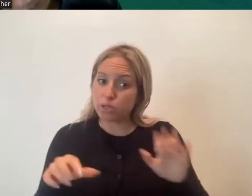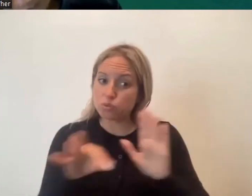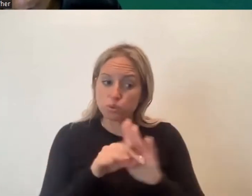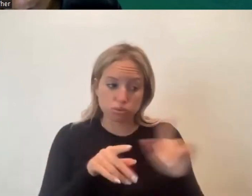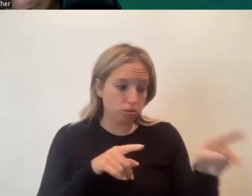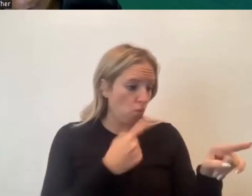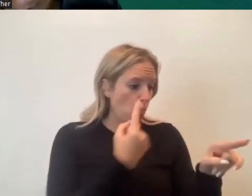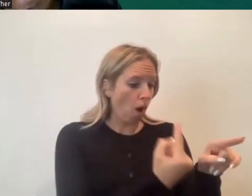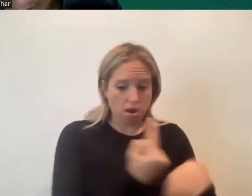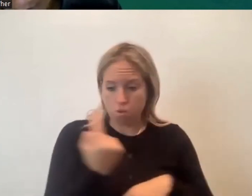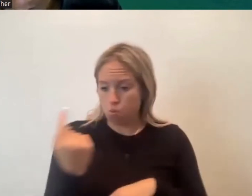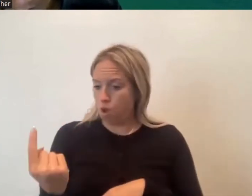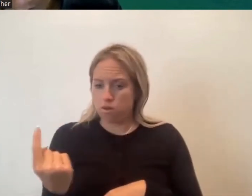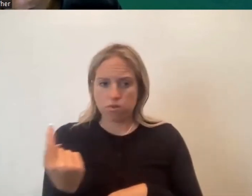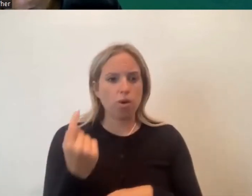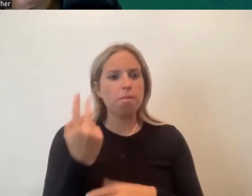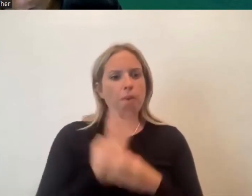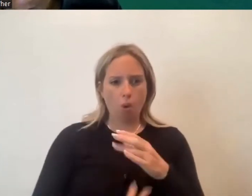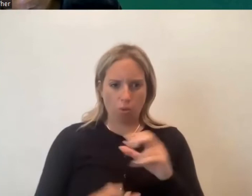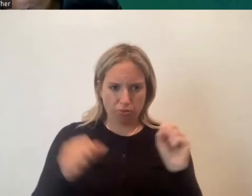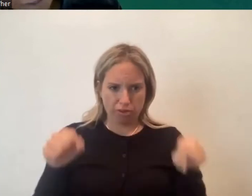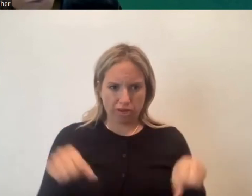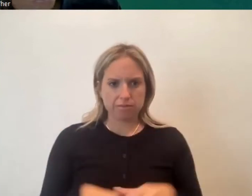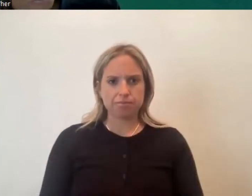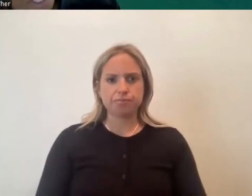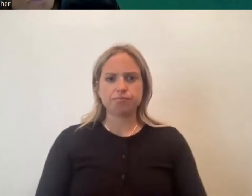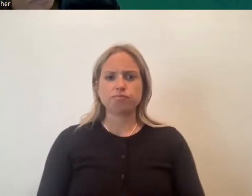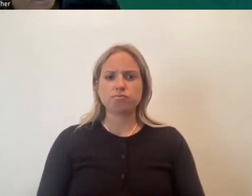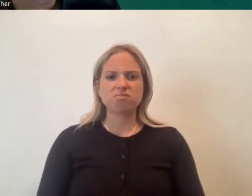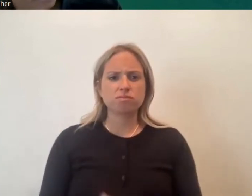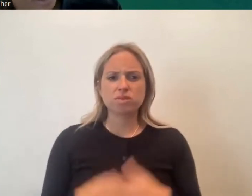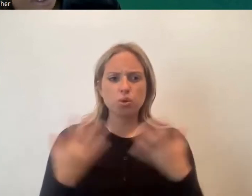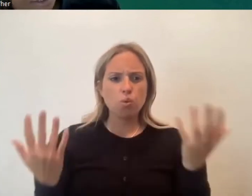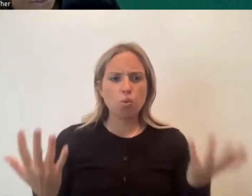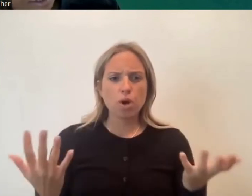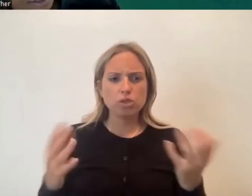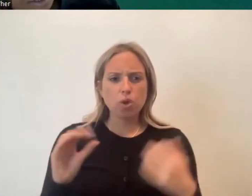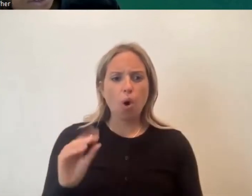And what is overpayment recovery?